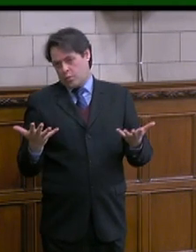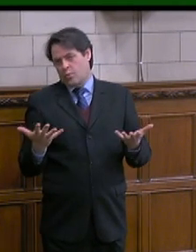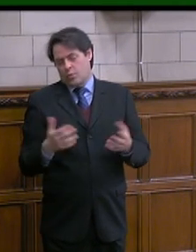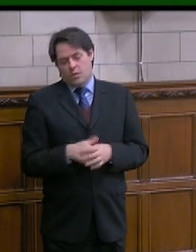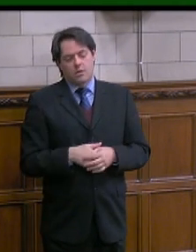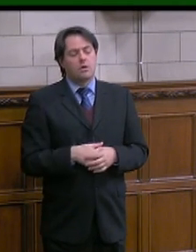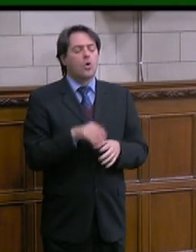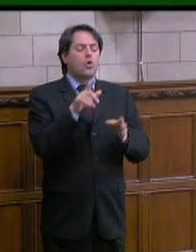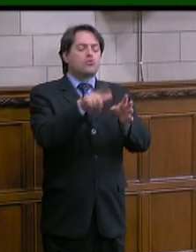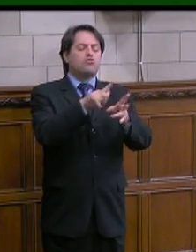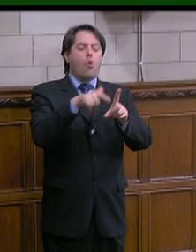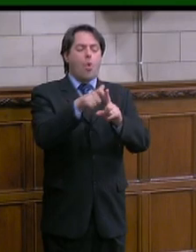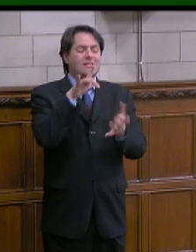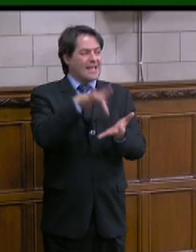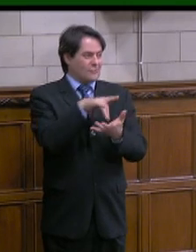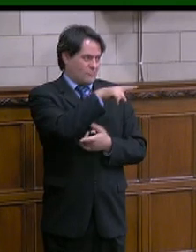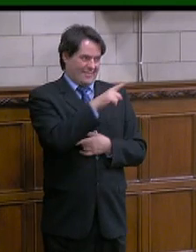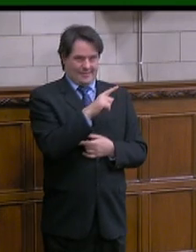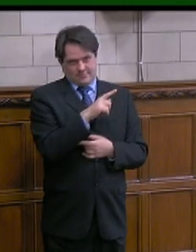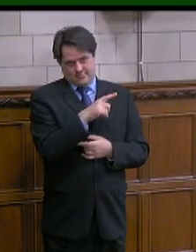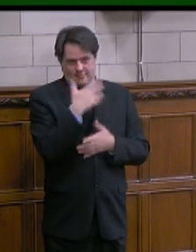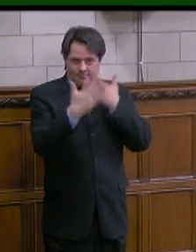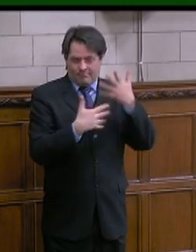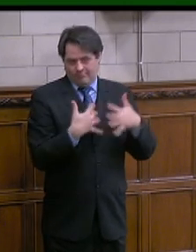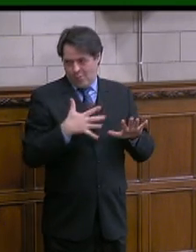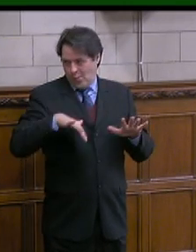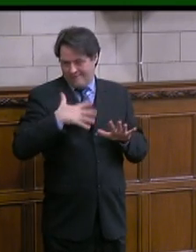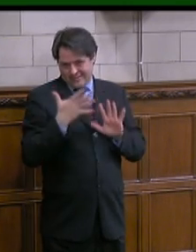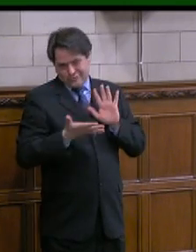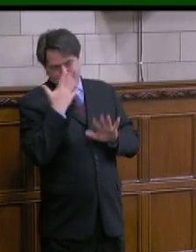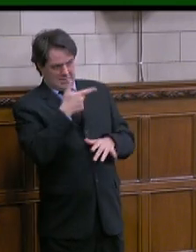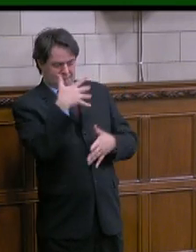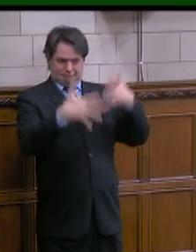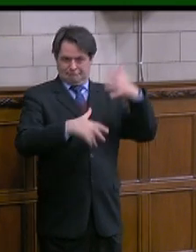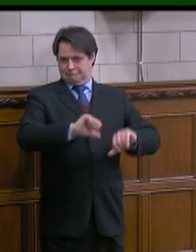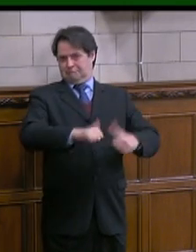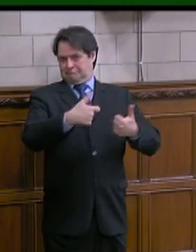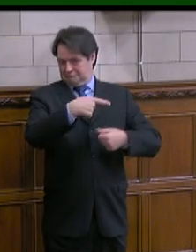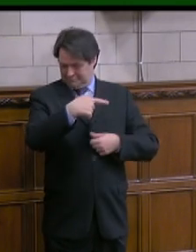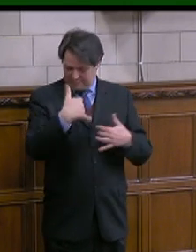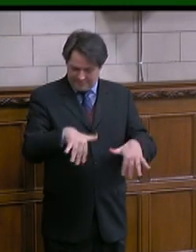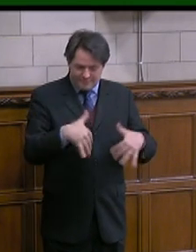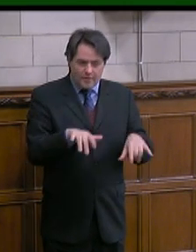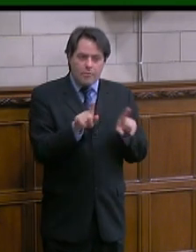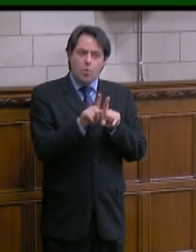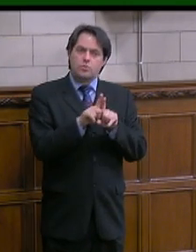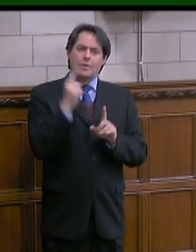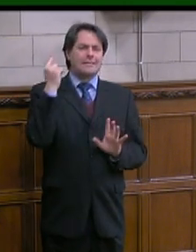Member for York Central (Rachael Maskell) shamed us all with her abilities and demonstrated